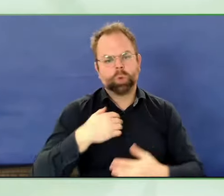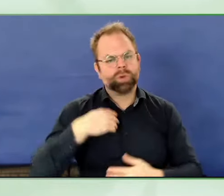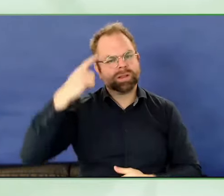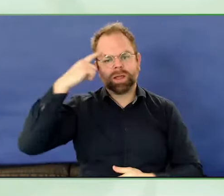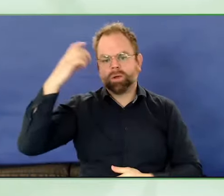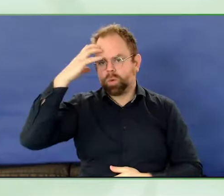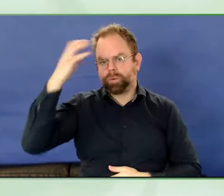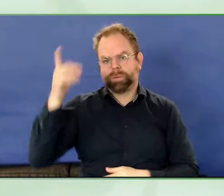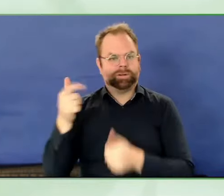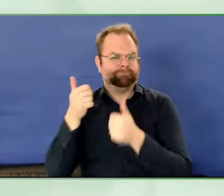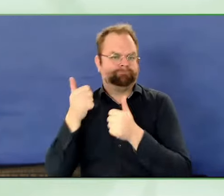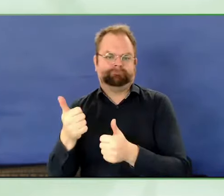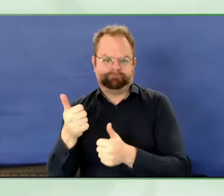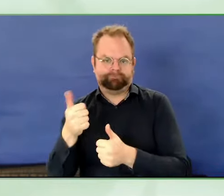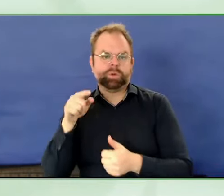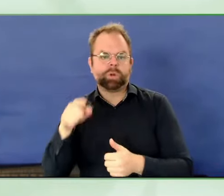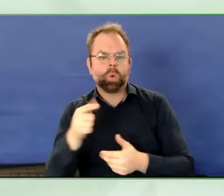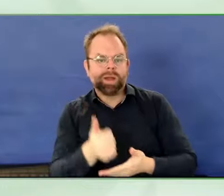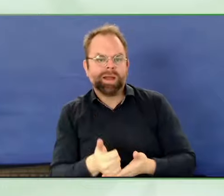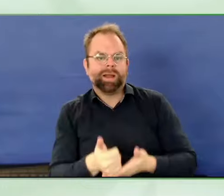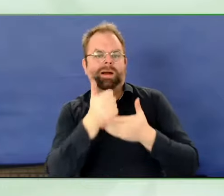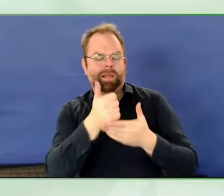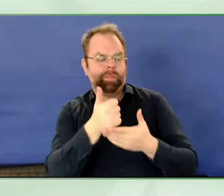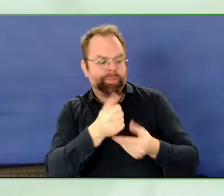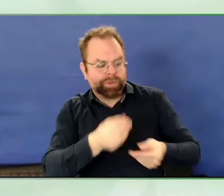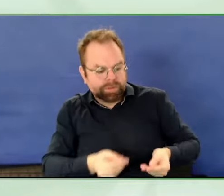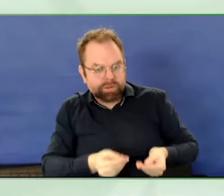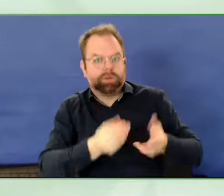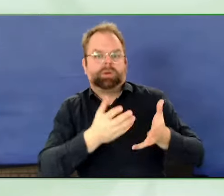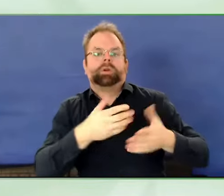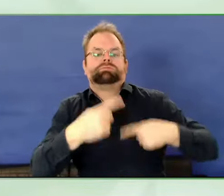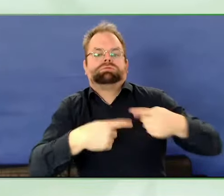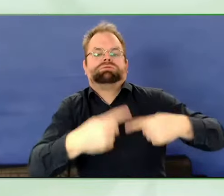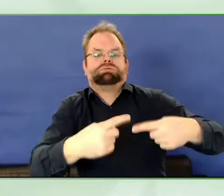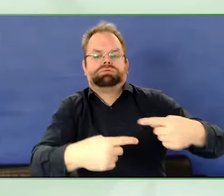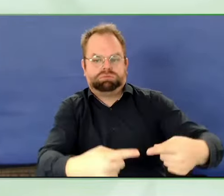actually developed the standard we can go to the Minister and say "Put this in legislation".